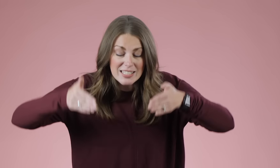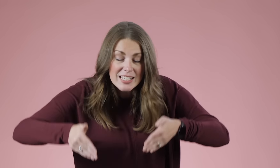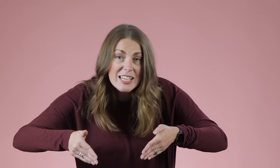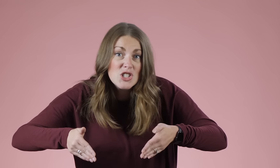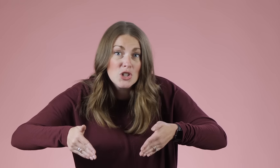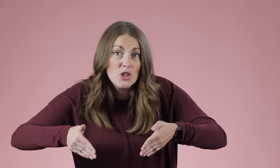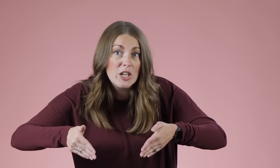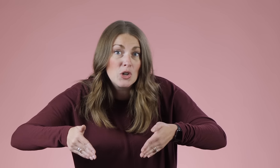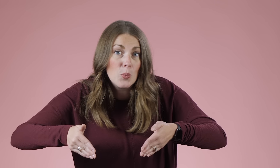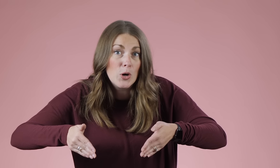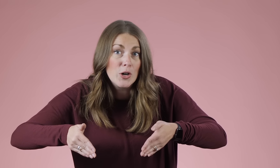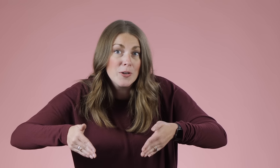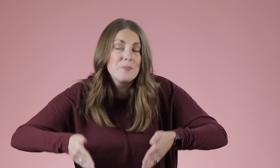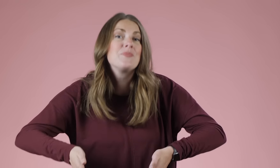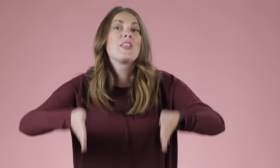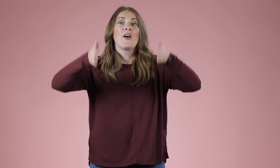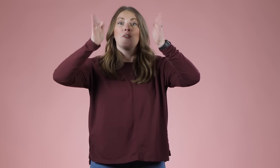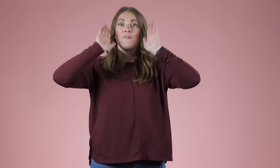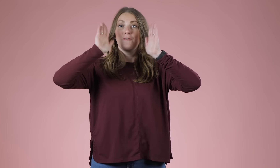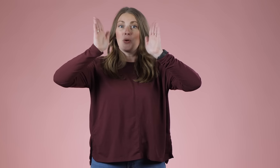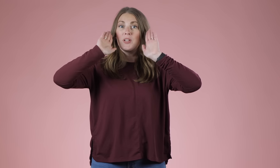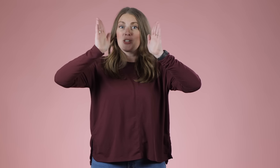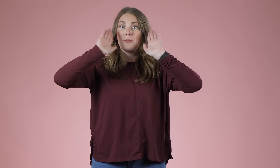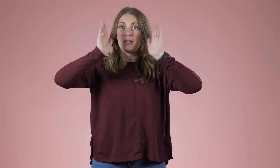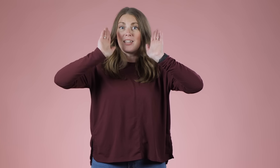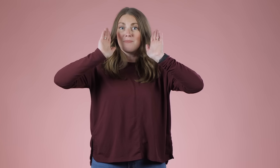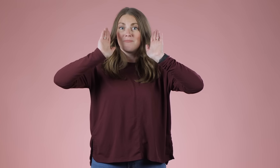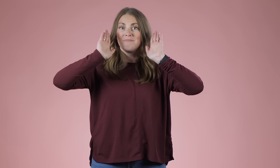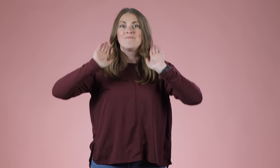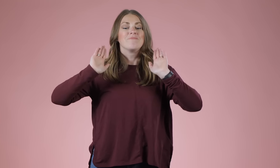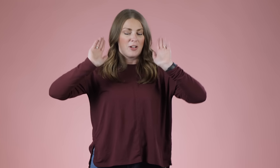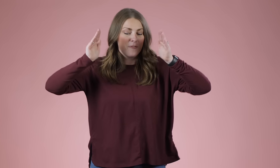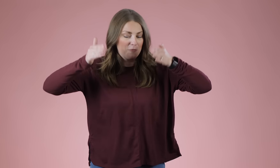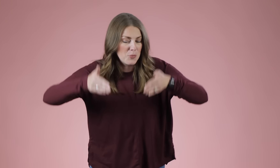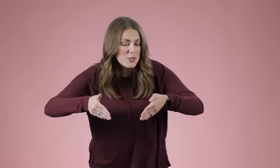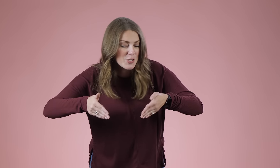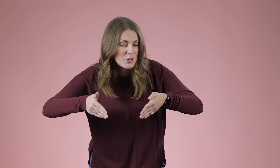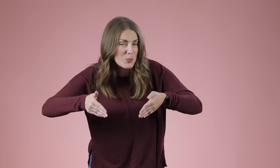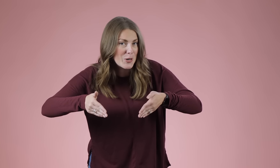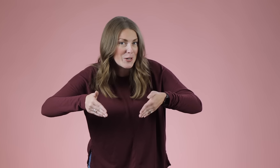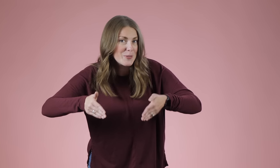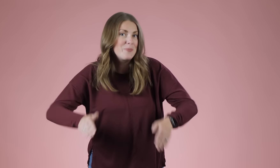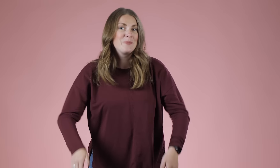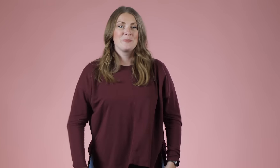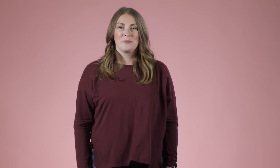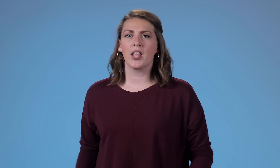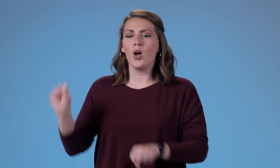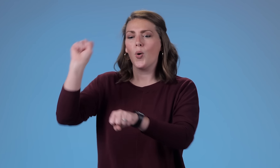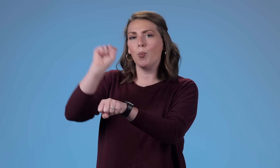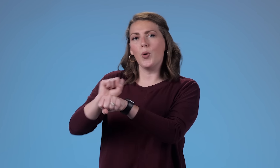this is to look at your work. Focus on me. Focus on your work.